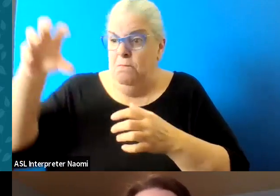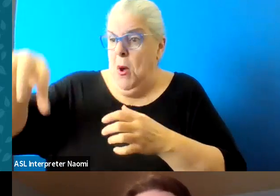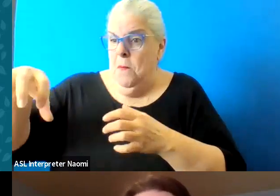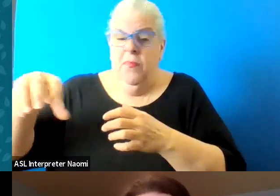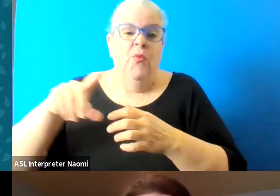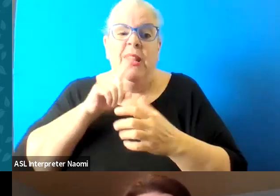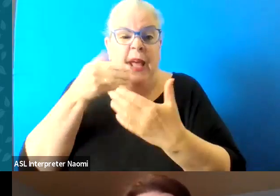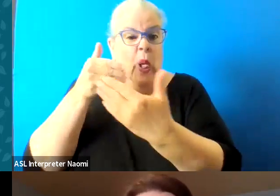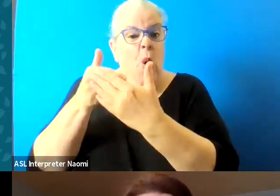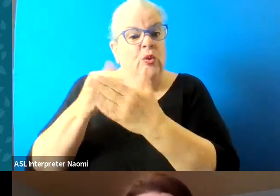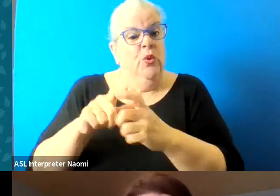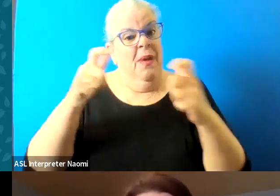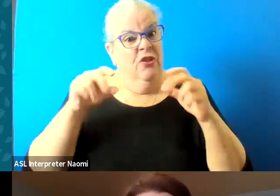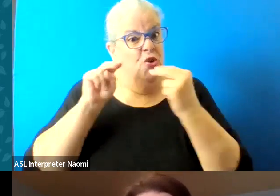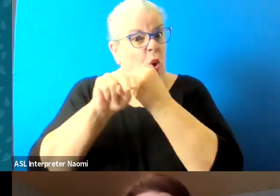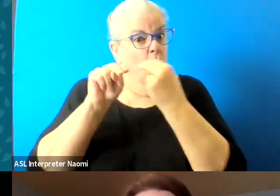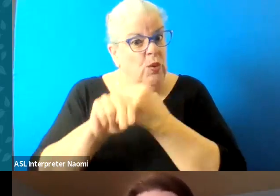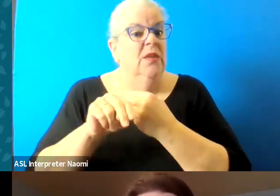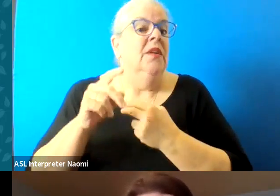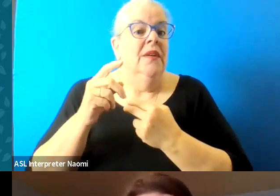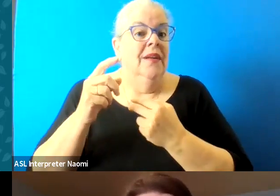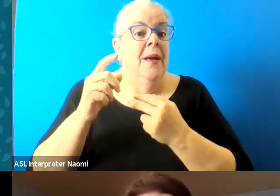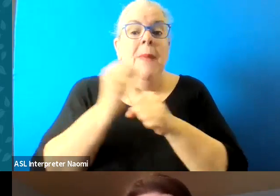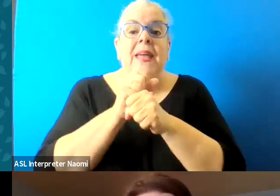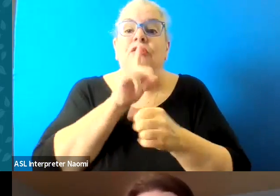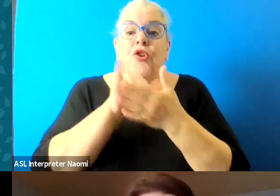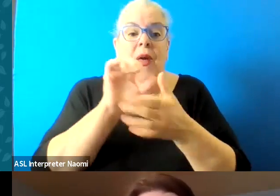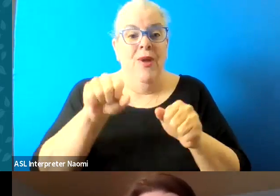So making sure that we can safely, you know,